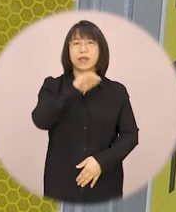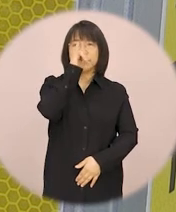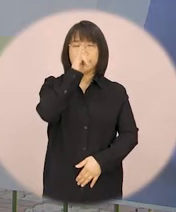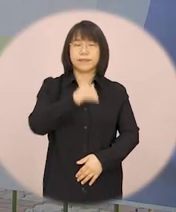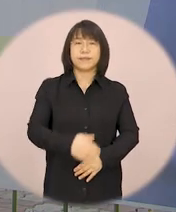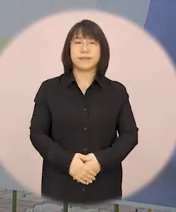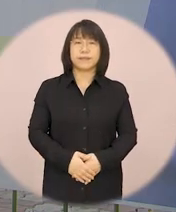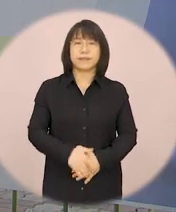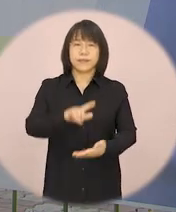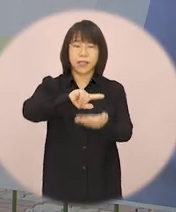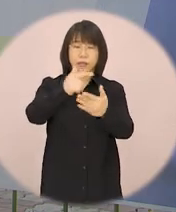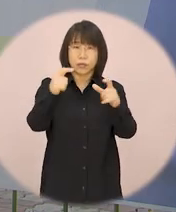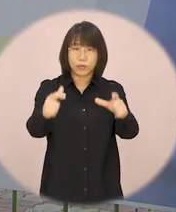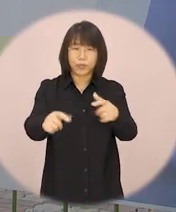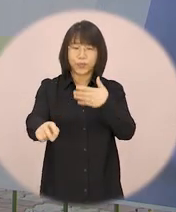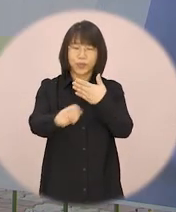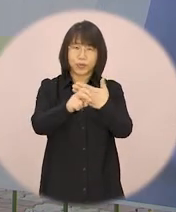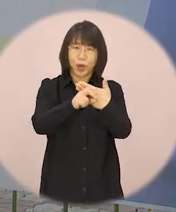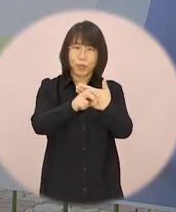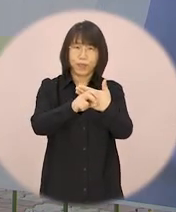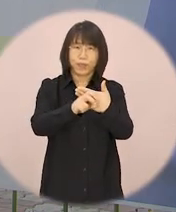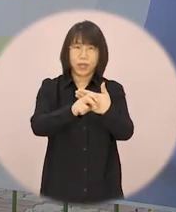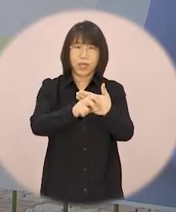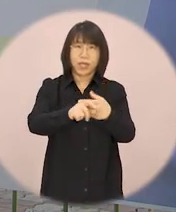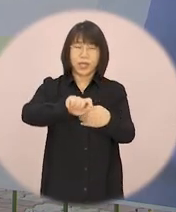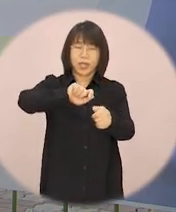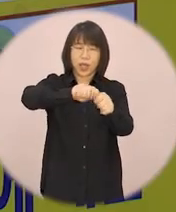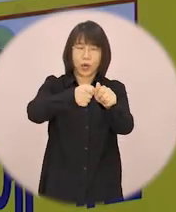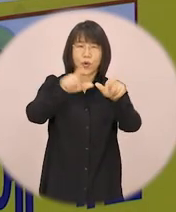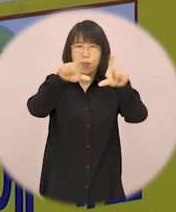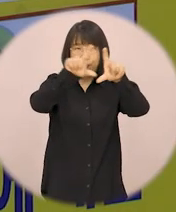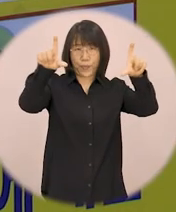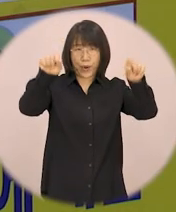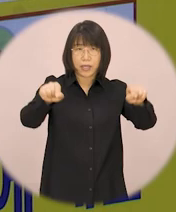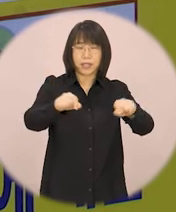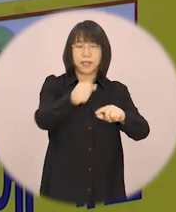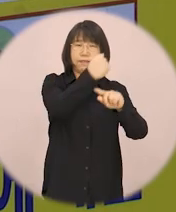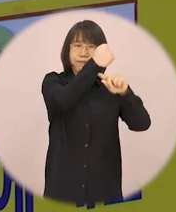Gangseo-gu is creating a proper culture of garbage disposal by implementing various methods